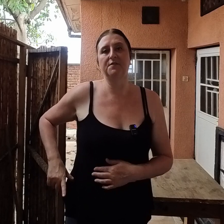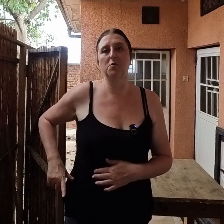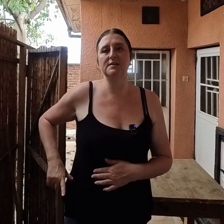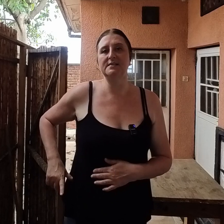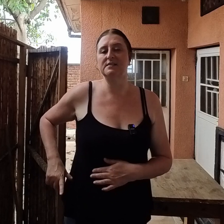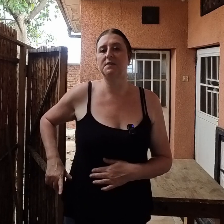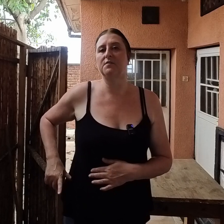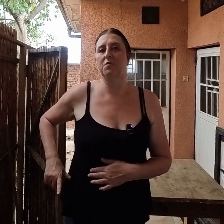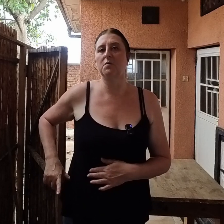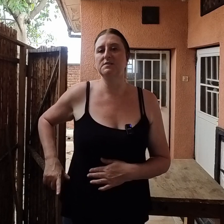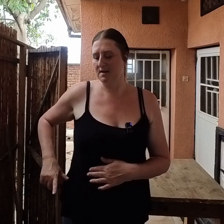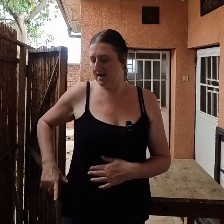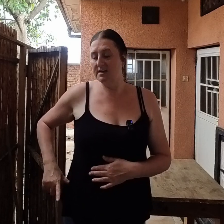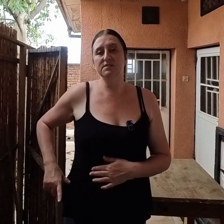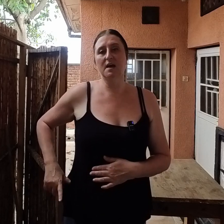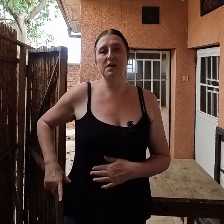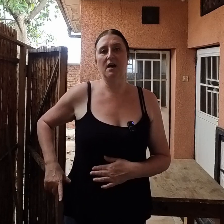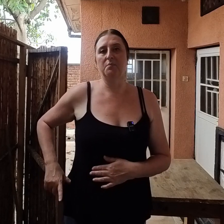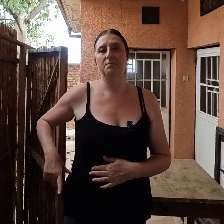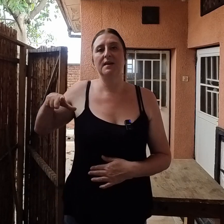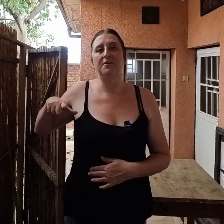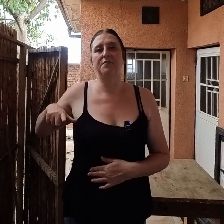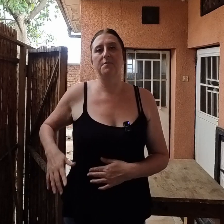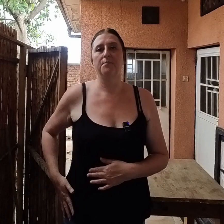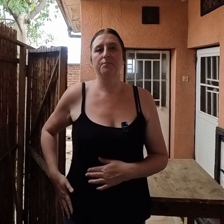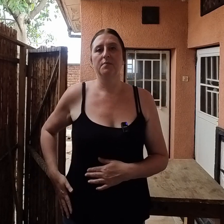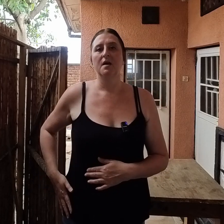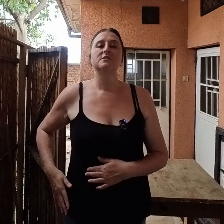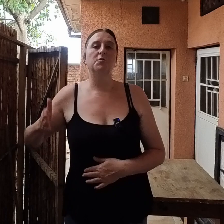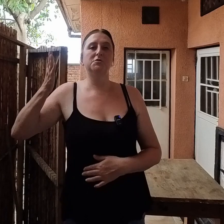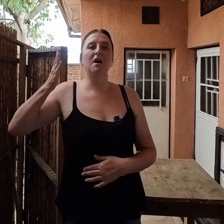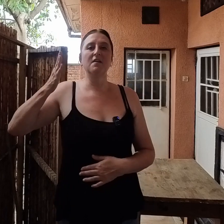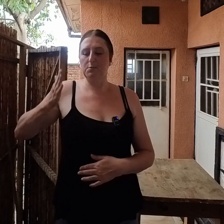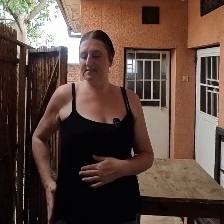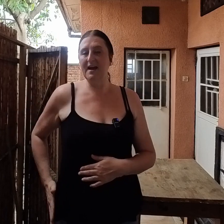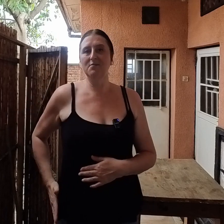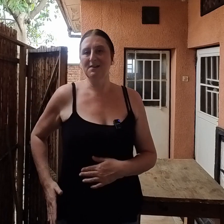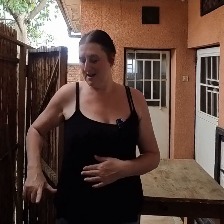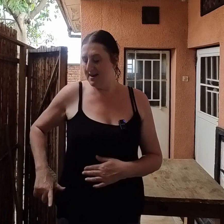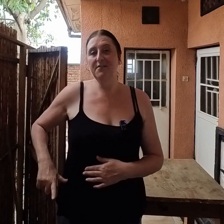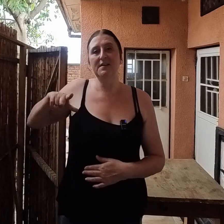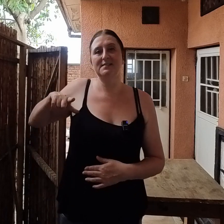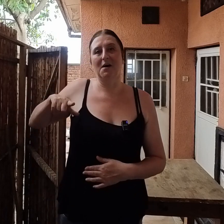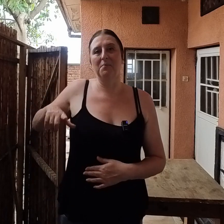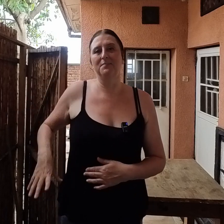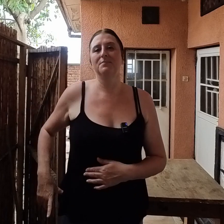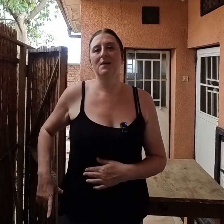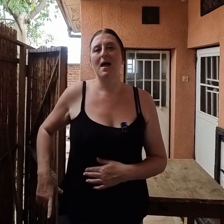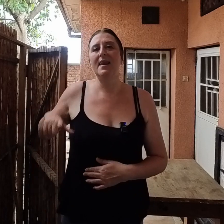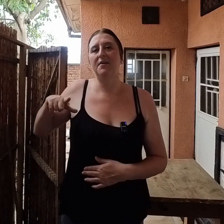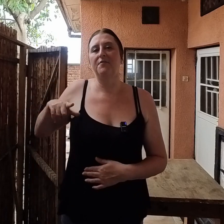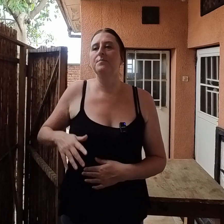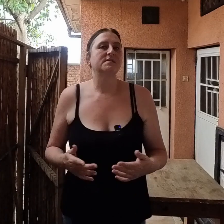forward, index finger forward, and just coming up. Live. So, Butare was down, 'live' is up. Live.